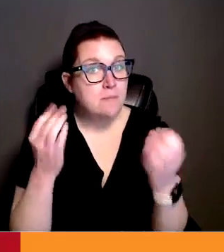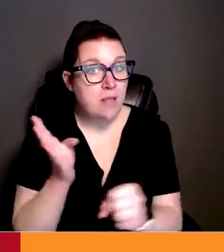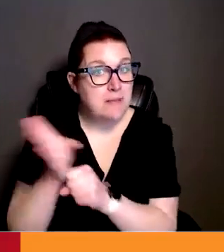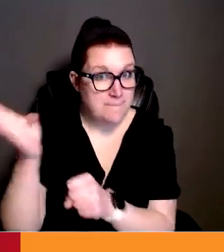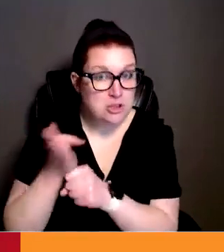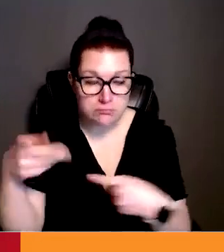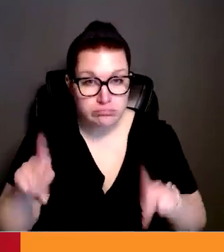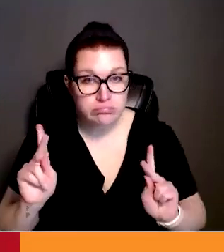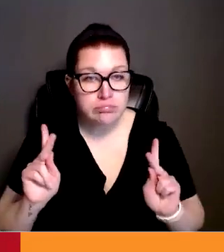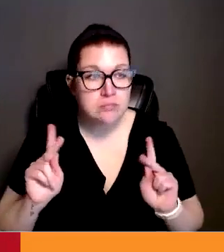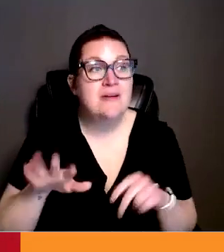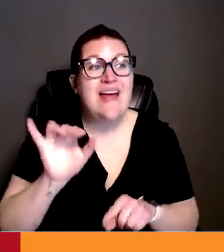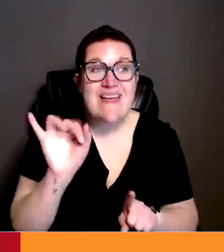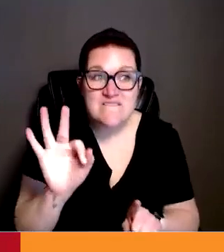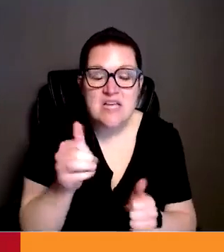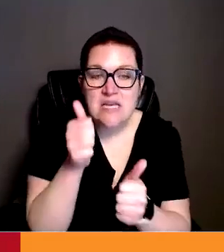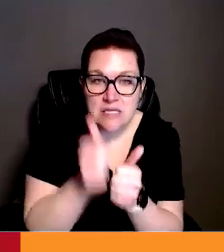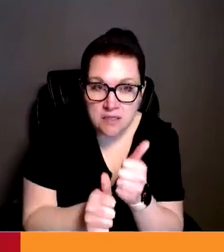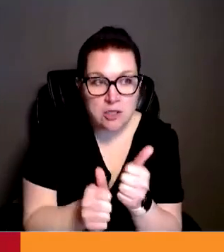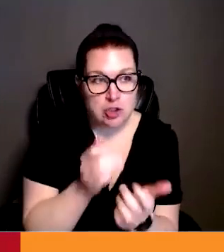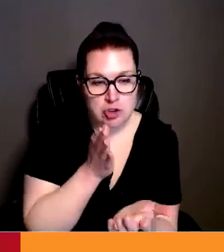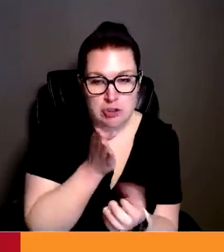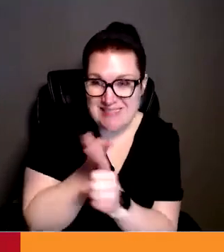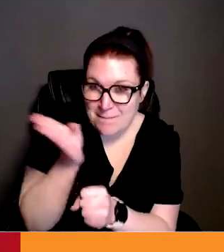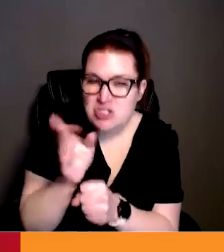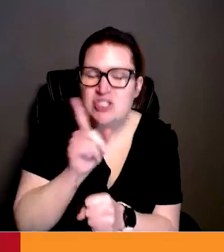As long as each submission is unique and different.